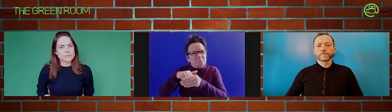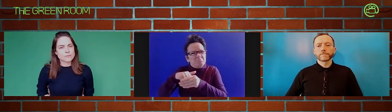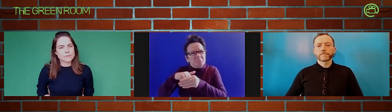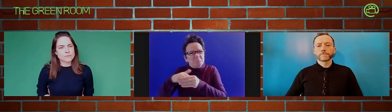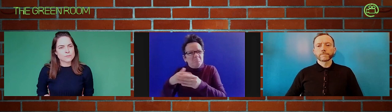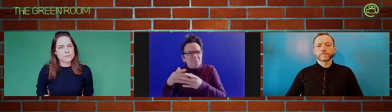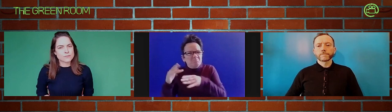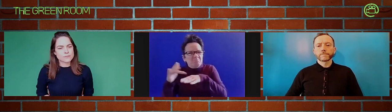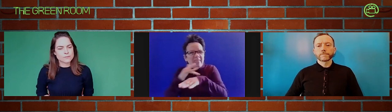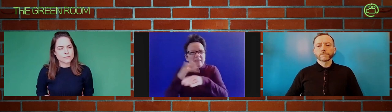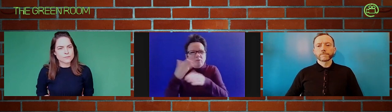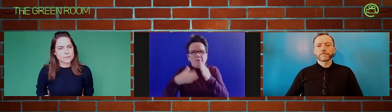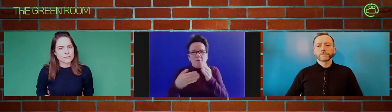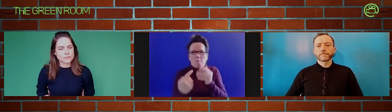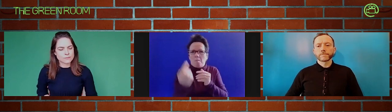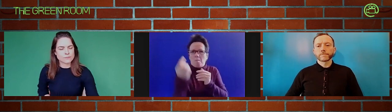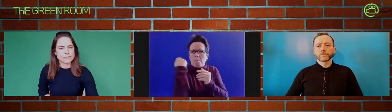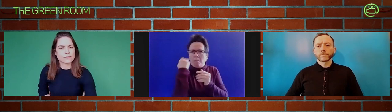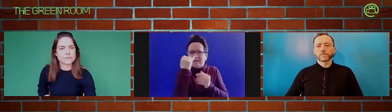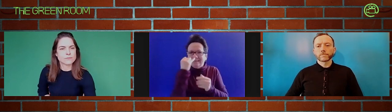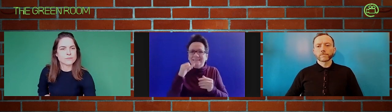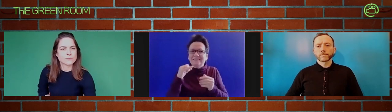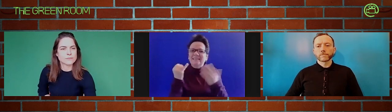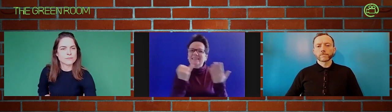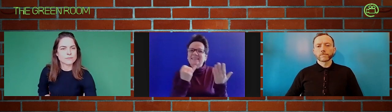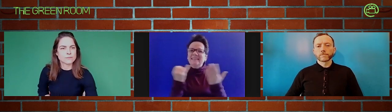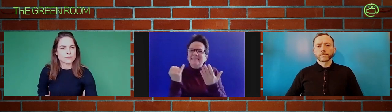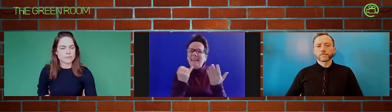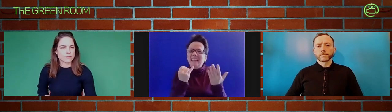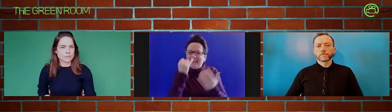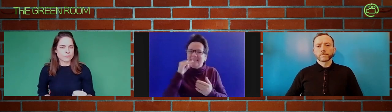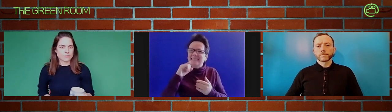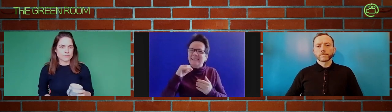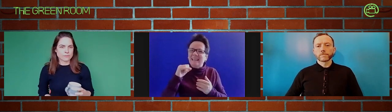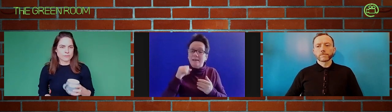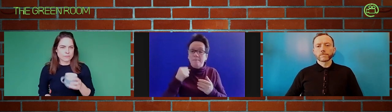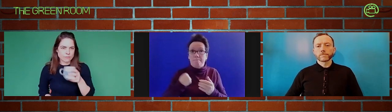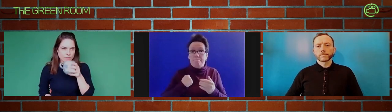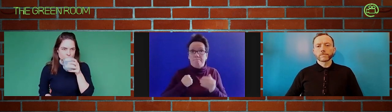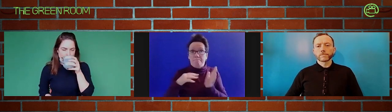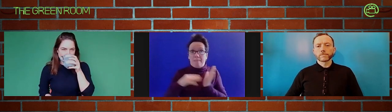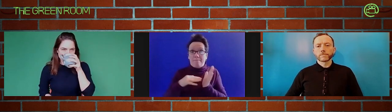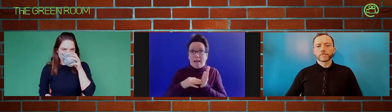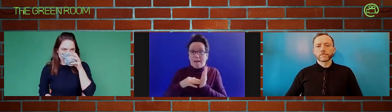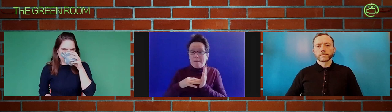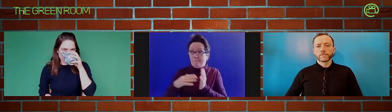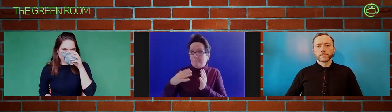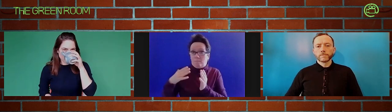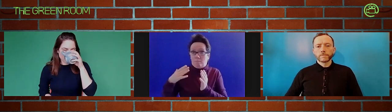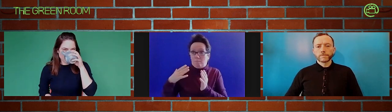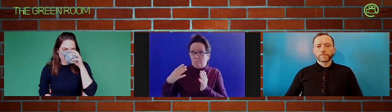my m decided that it was a really good idea to put me in a drama club at my local theatre